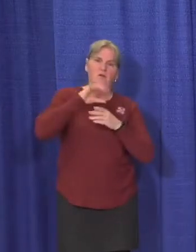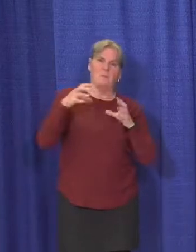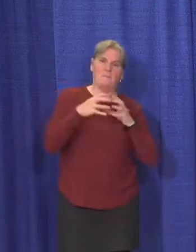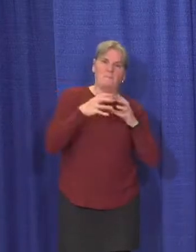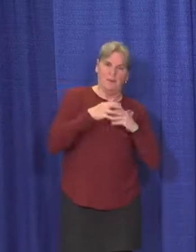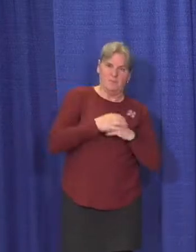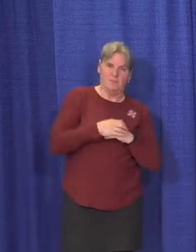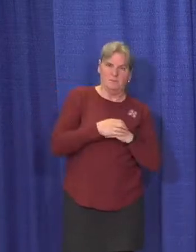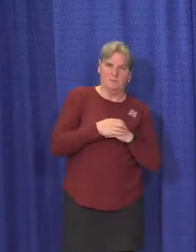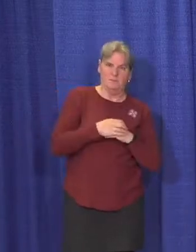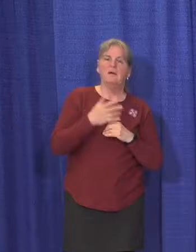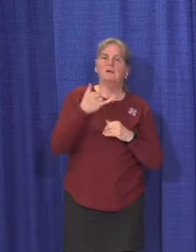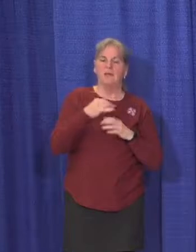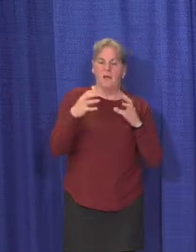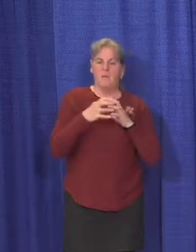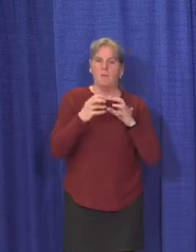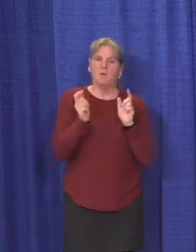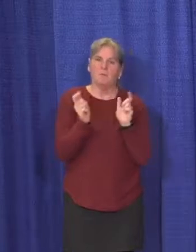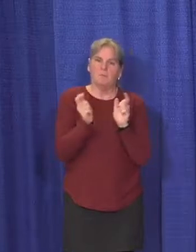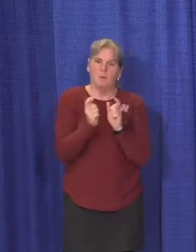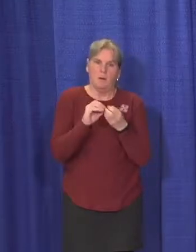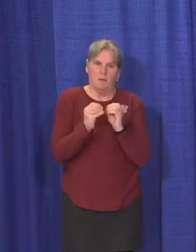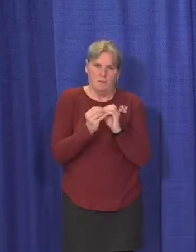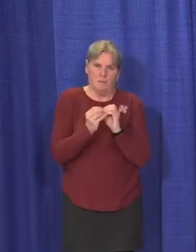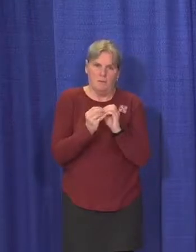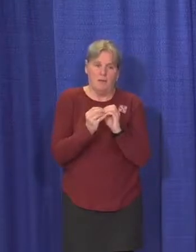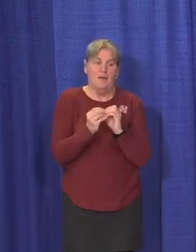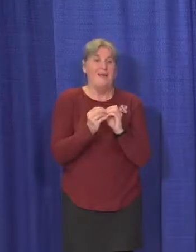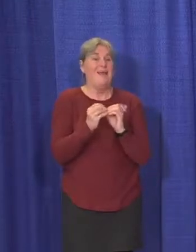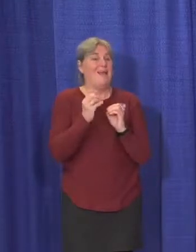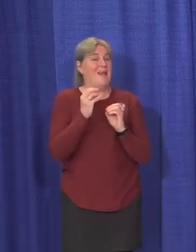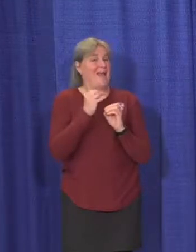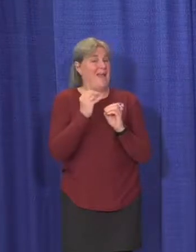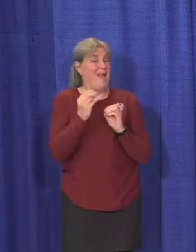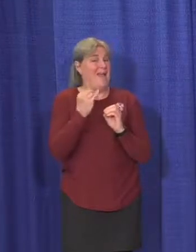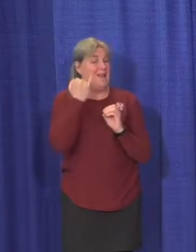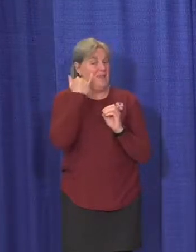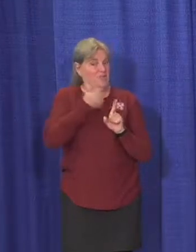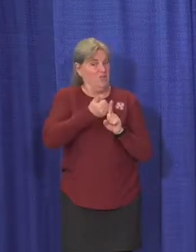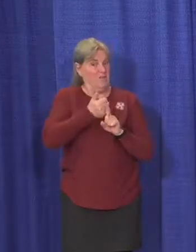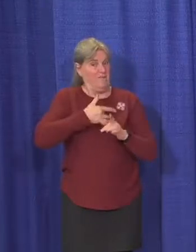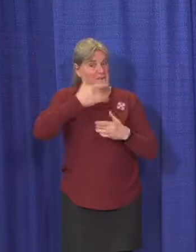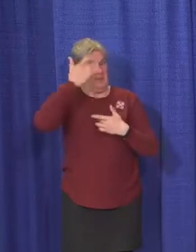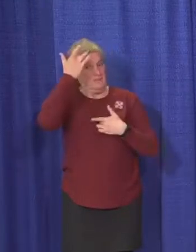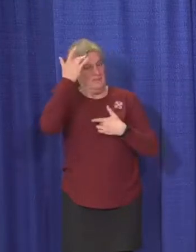physically distance from those outside your bubble, you need to keep your bubble small and stay